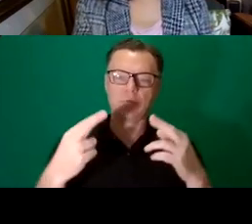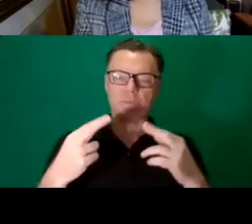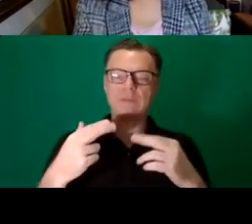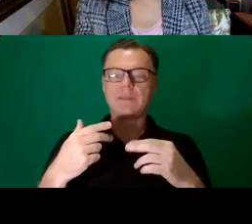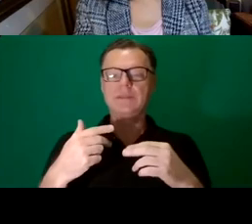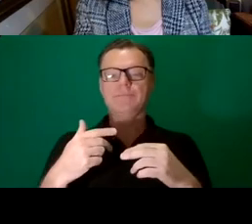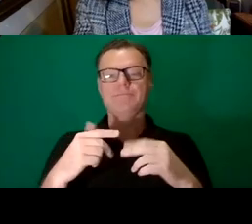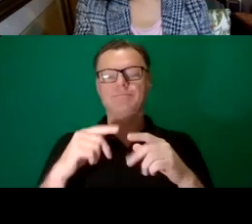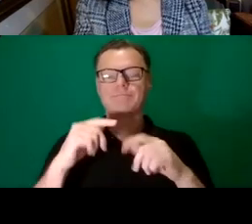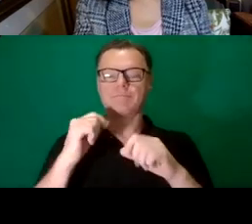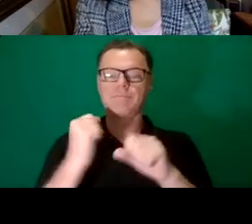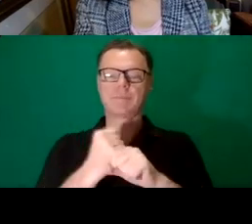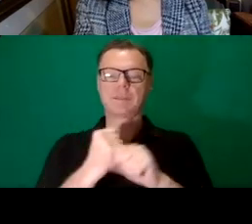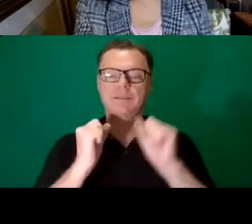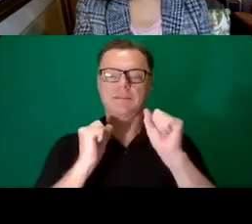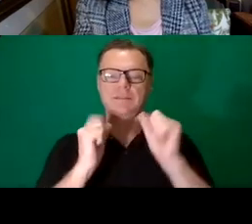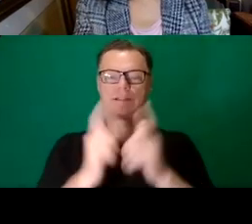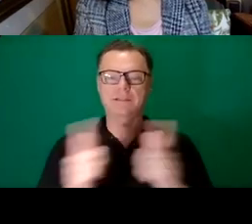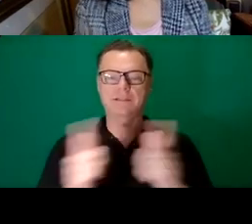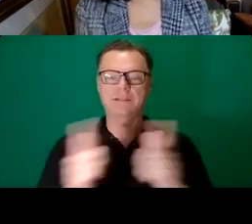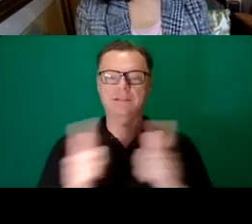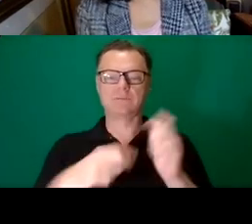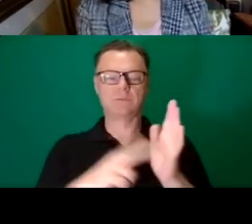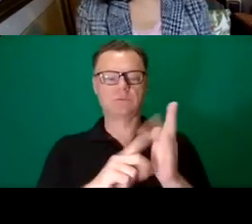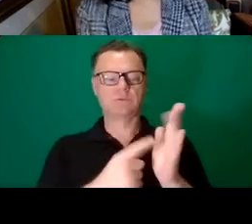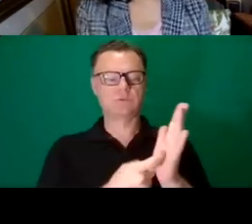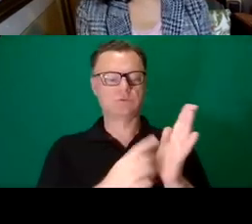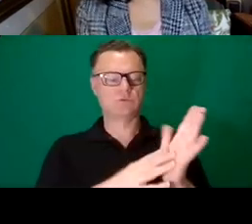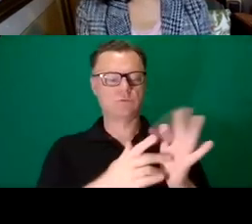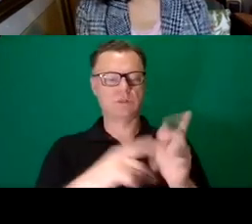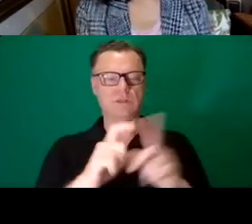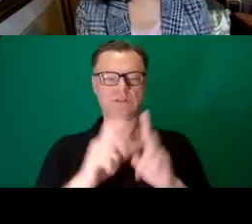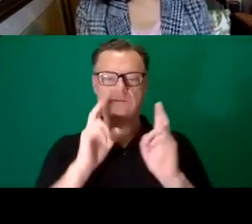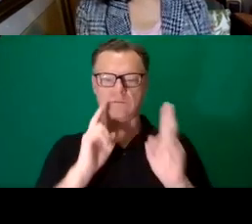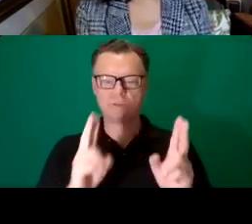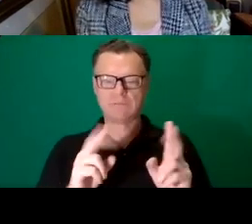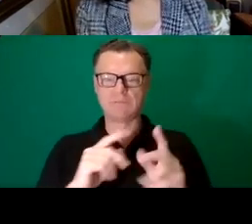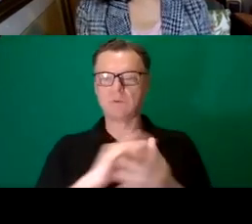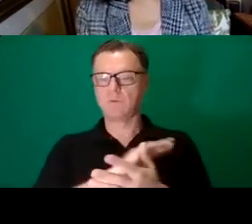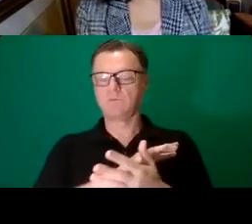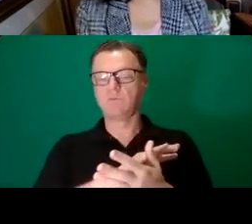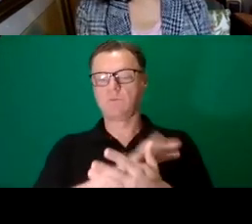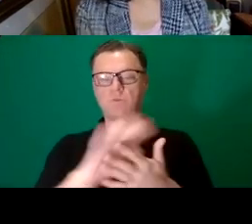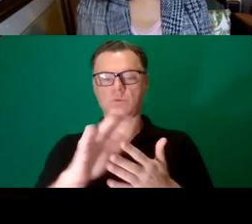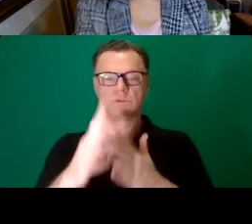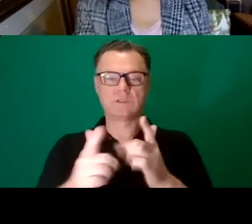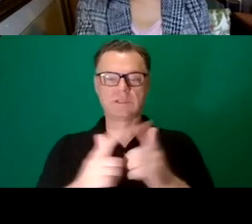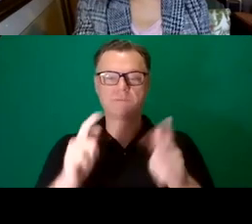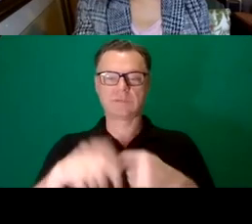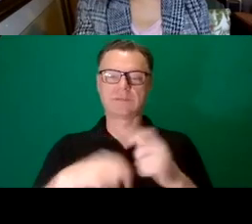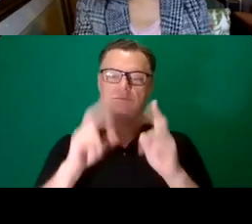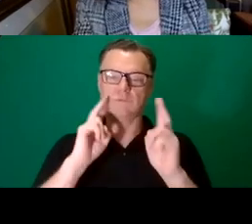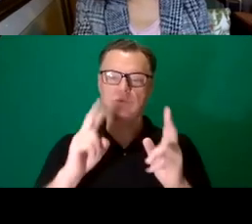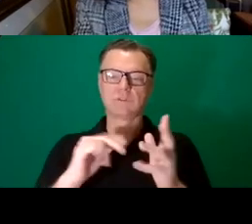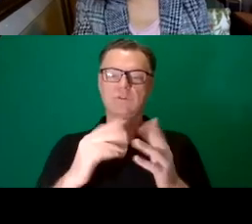normalizing the language and all sign languages is essential for the wider community to accept